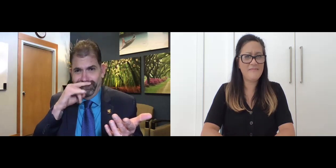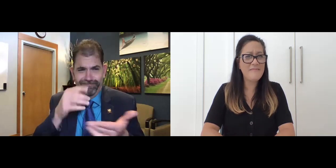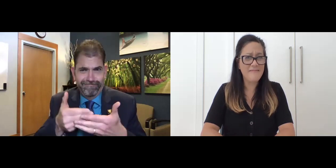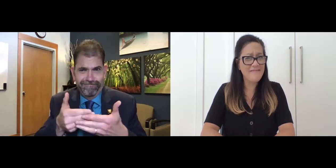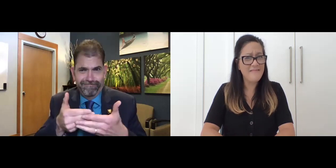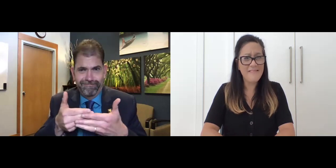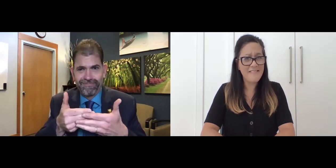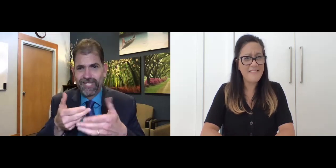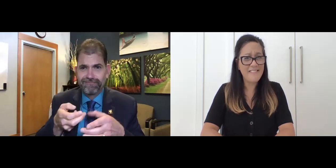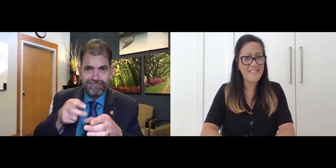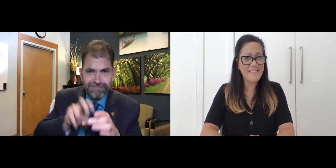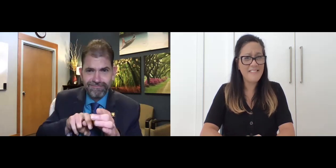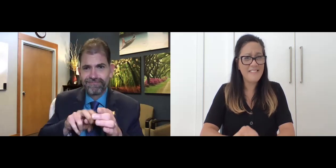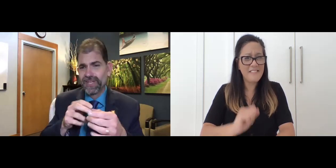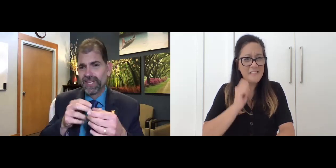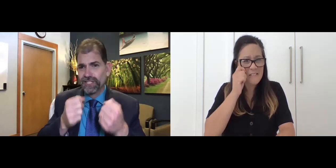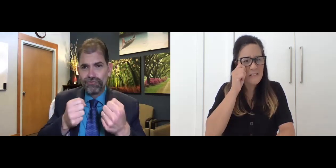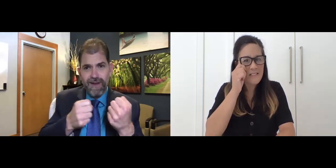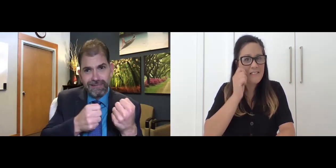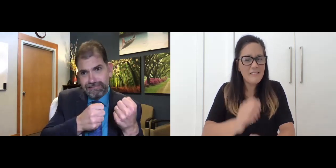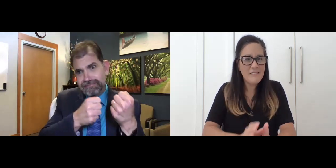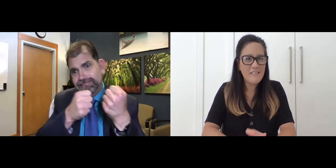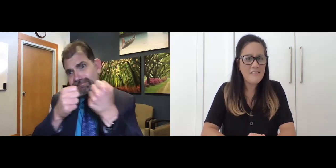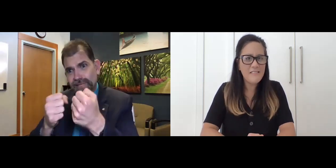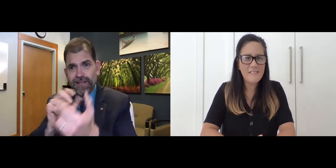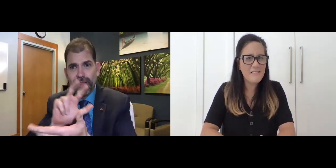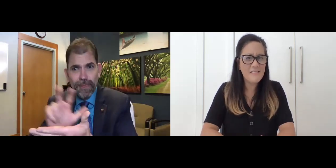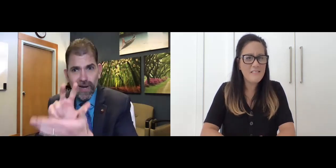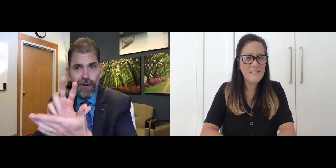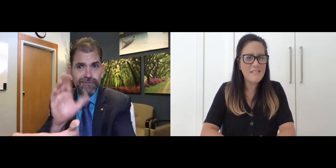So my mother took me as just a little guy